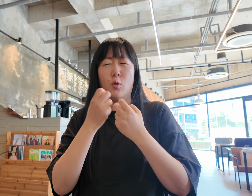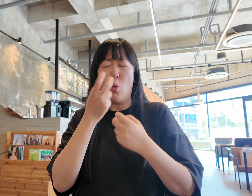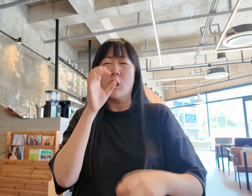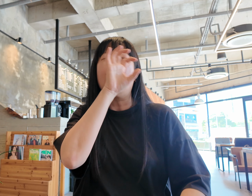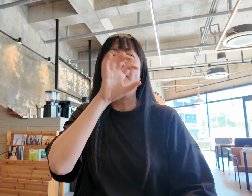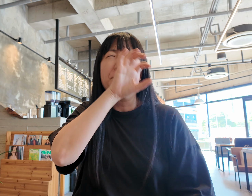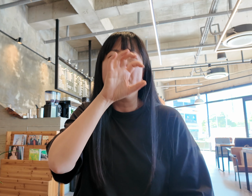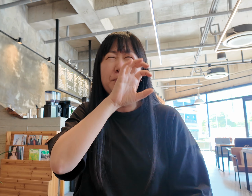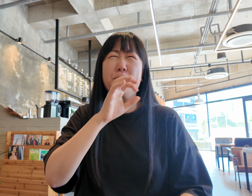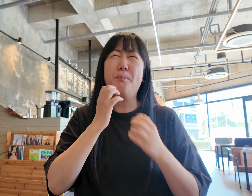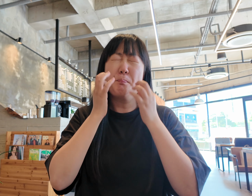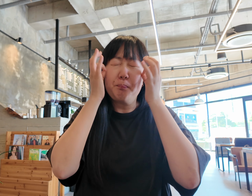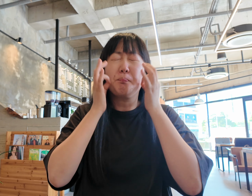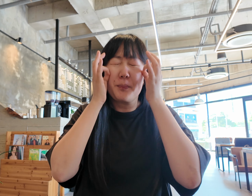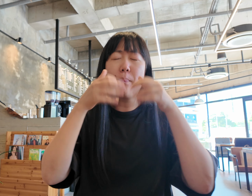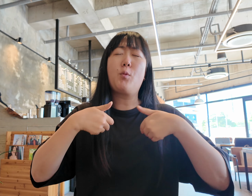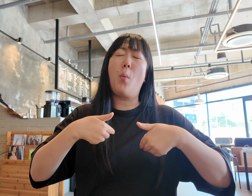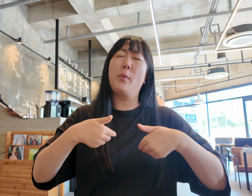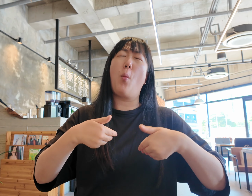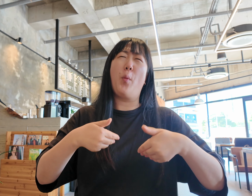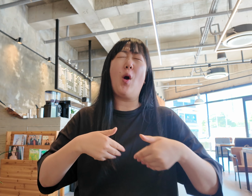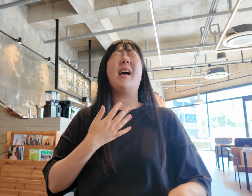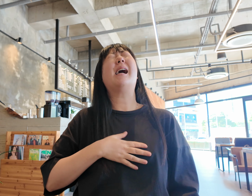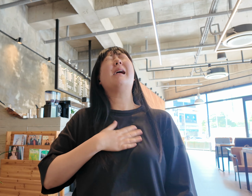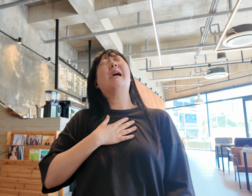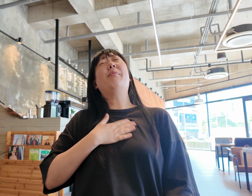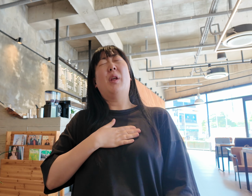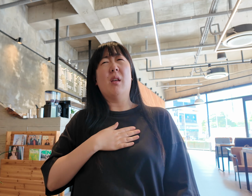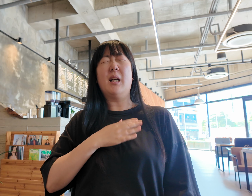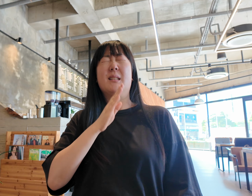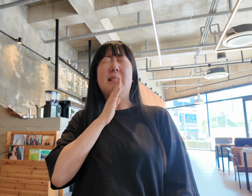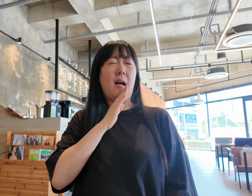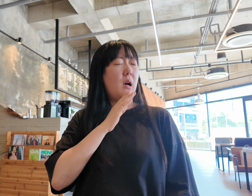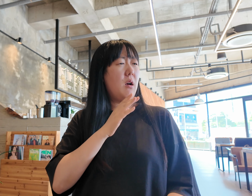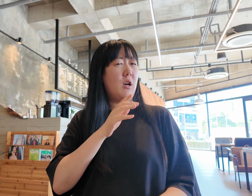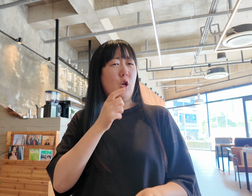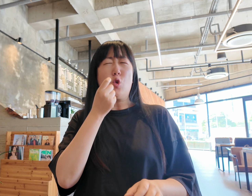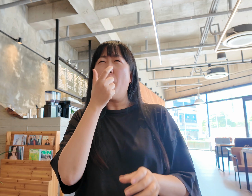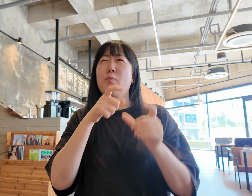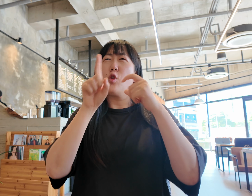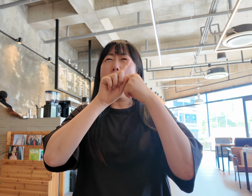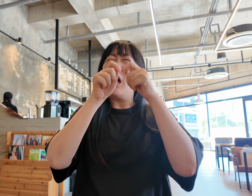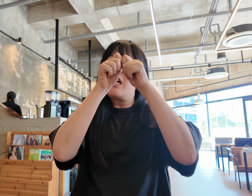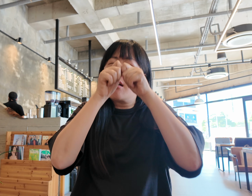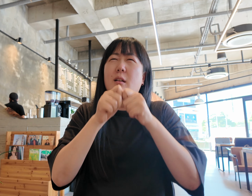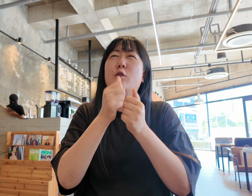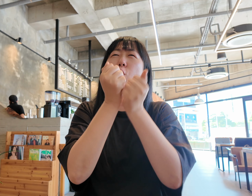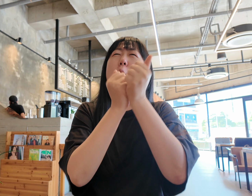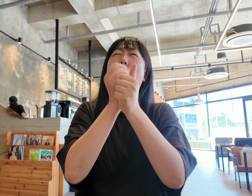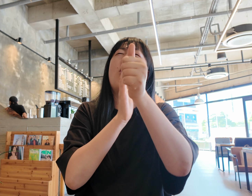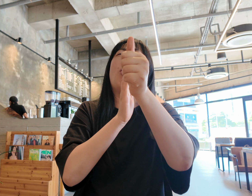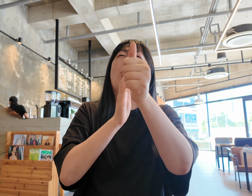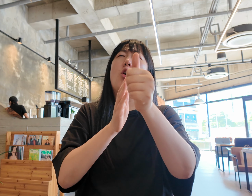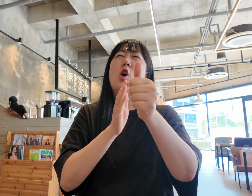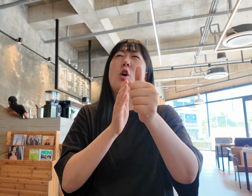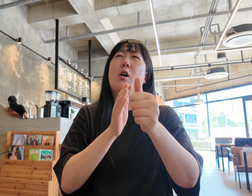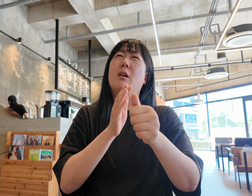practice, and work hard. But, why don't you explain in more detail?